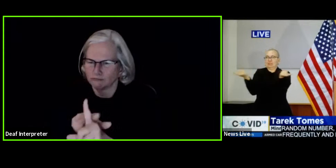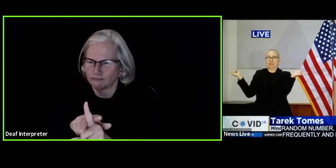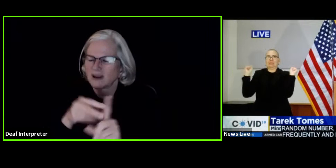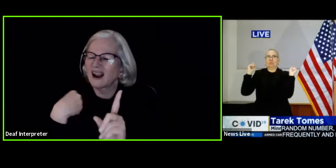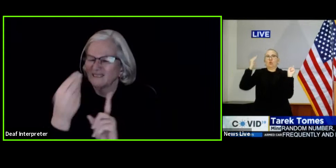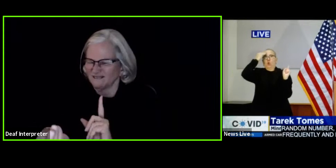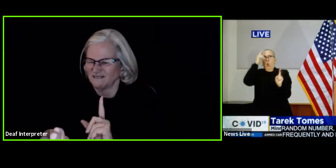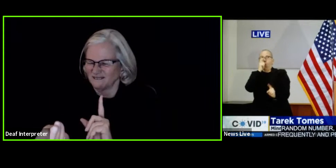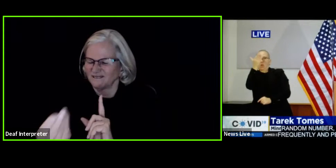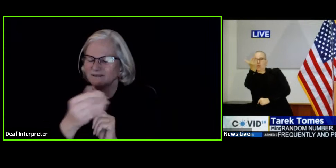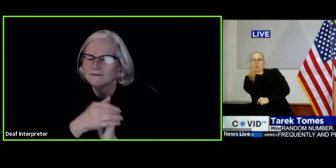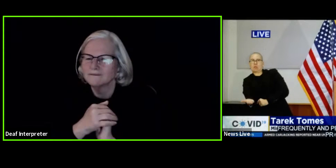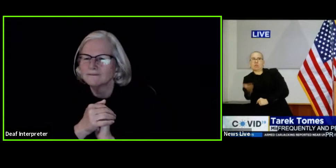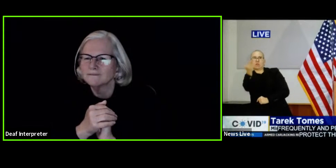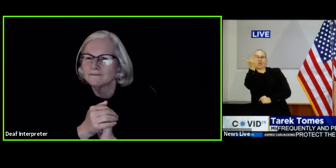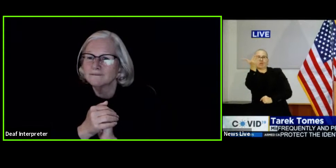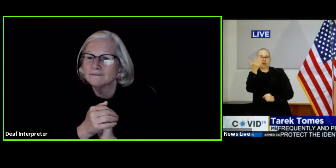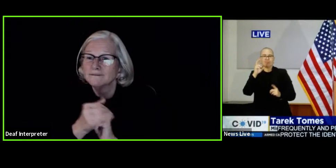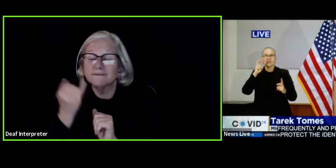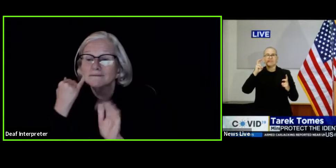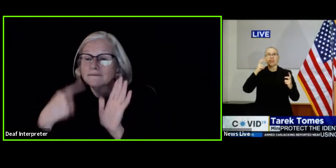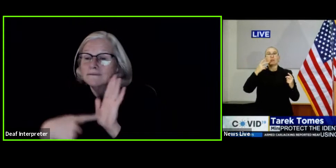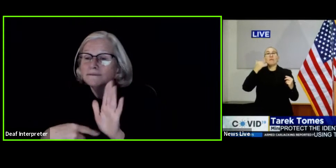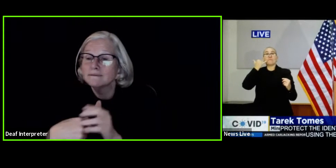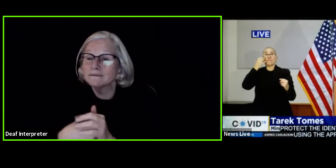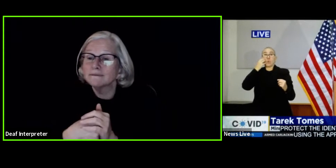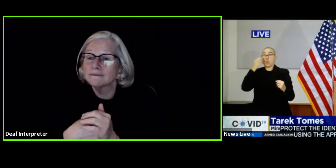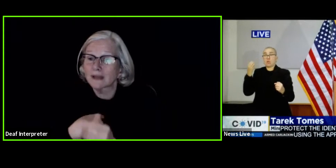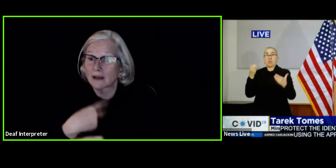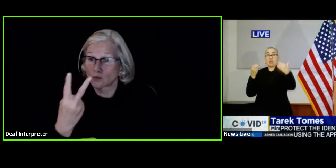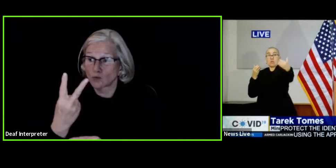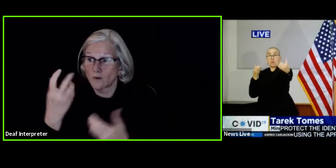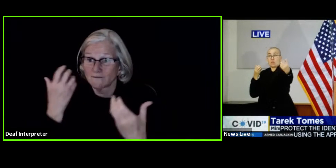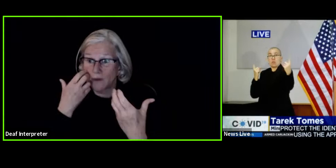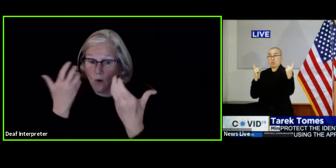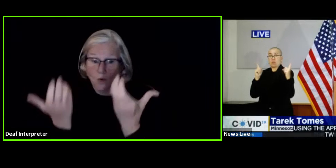FEET FOR 15 MINUTES, THE PHONES EXCHANGE THESE NUMBERS VIA